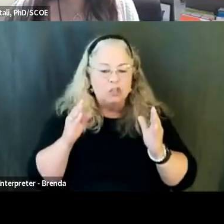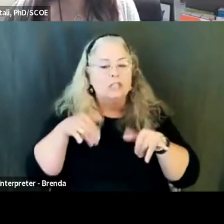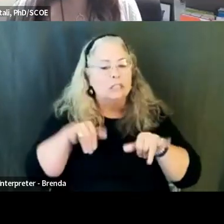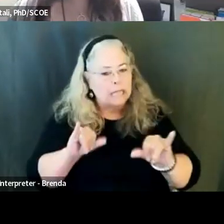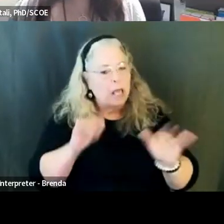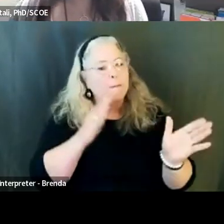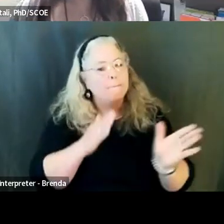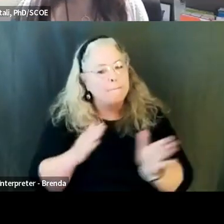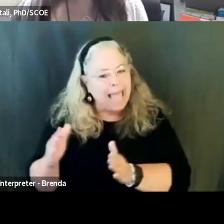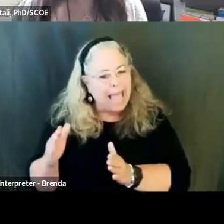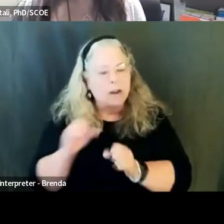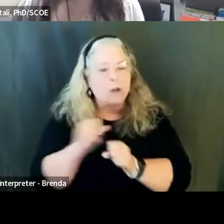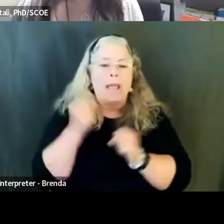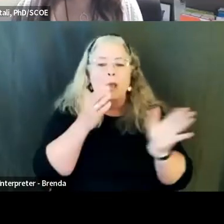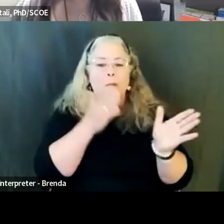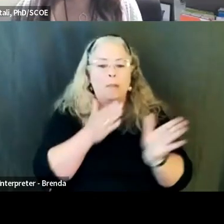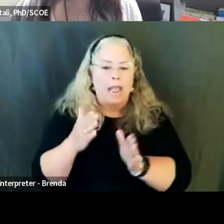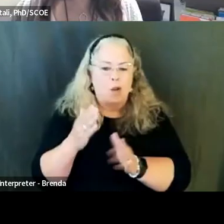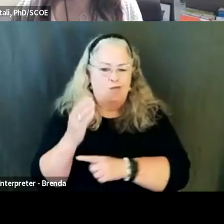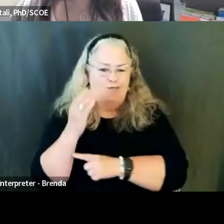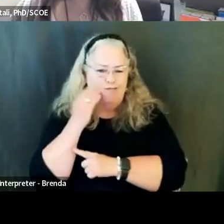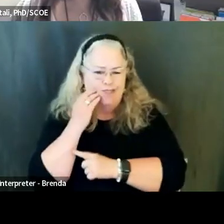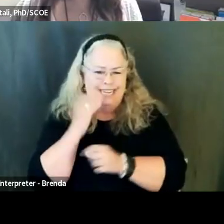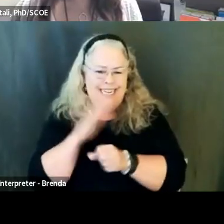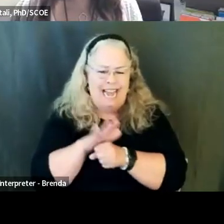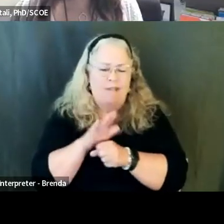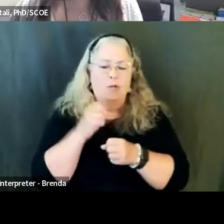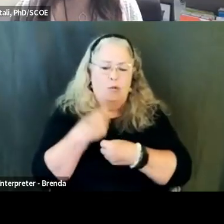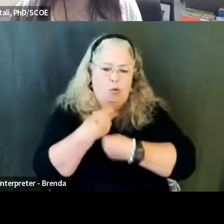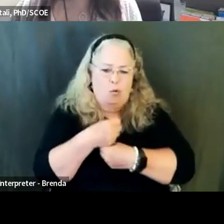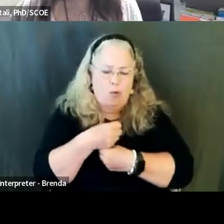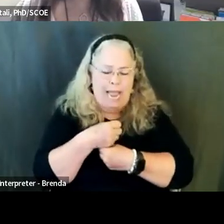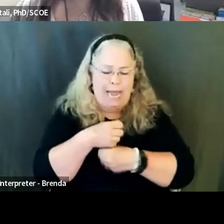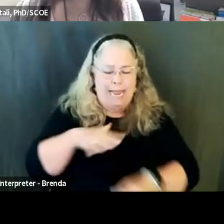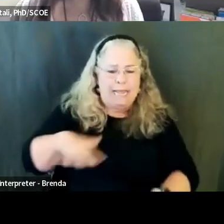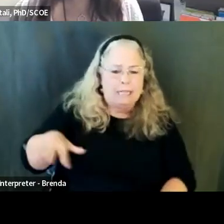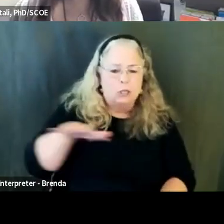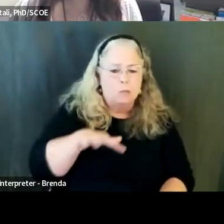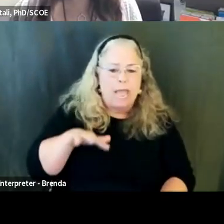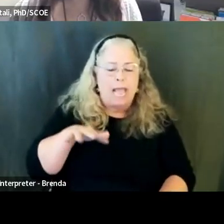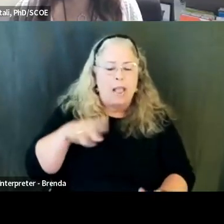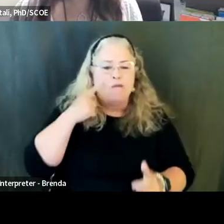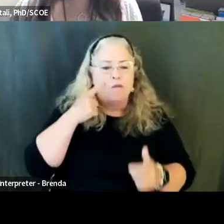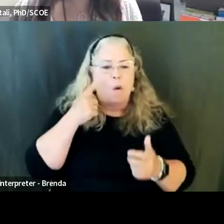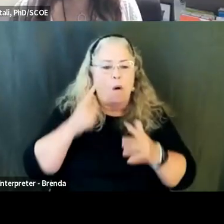just make their plans rich enough to create space for the unexpected.” And I just couldn't say that